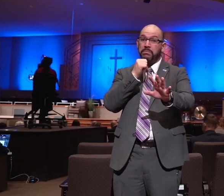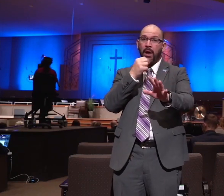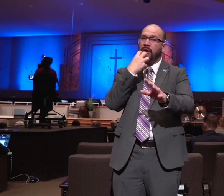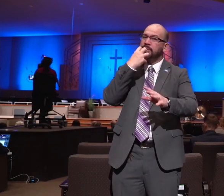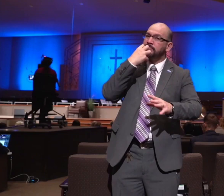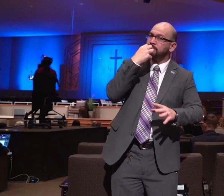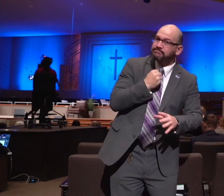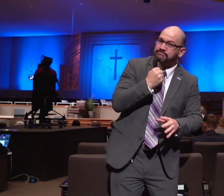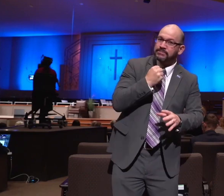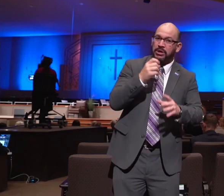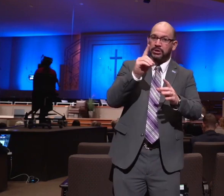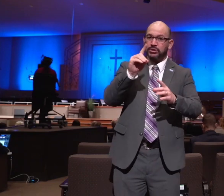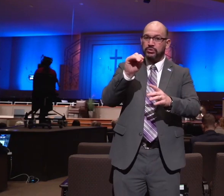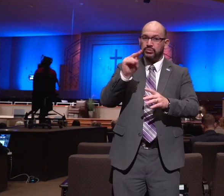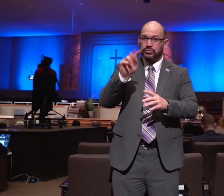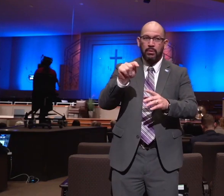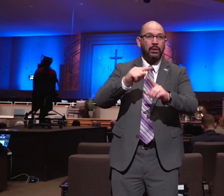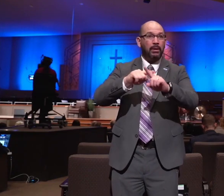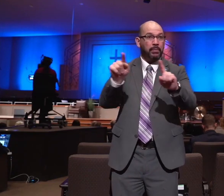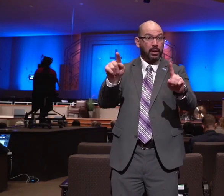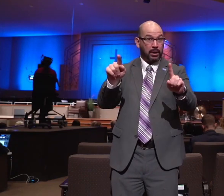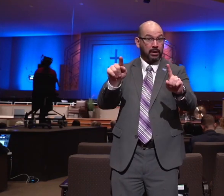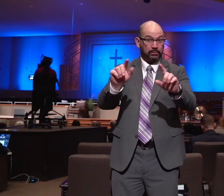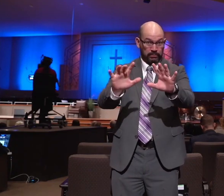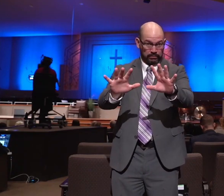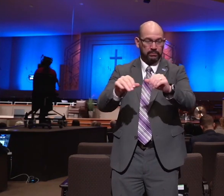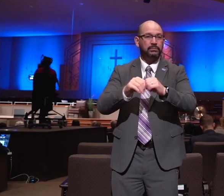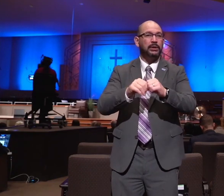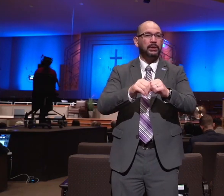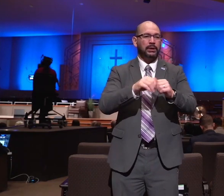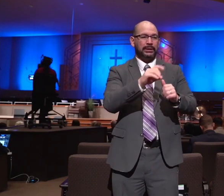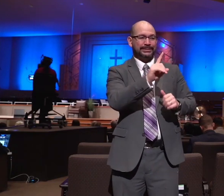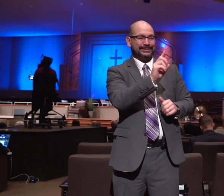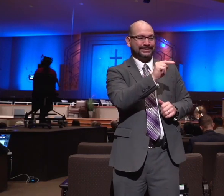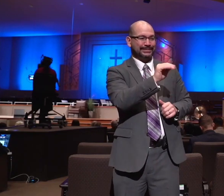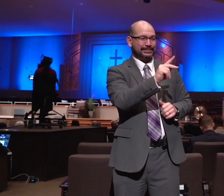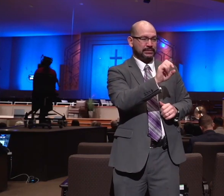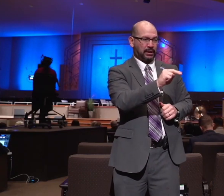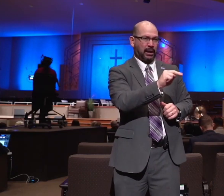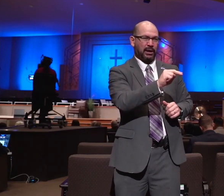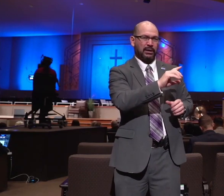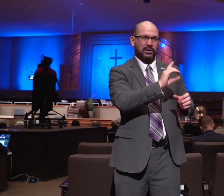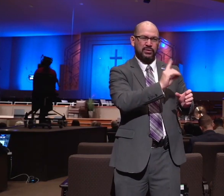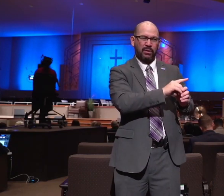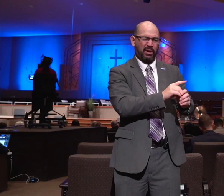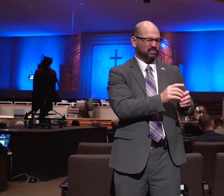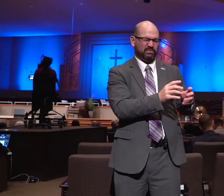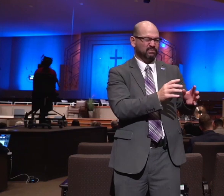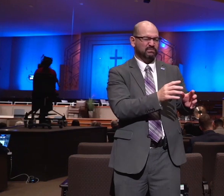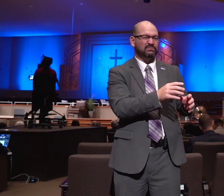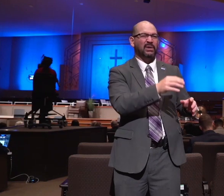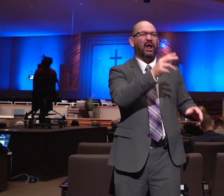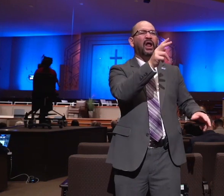neither does Starbucks if you like it go get it I'll keep my money